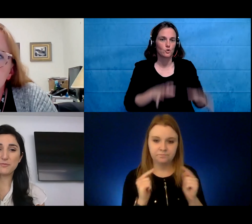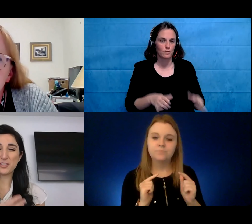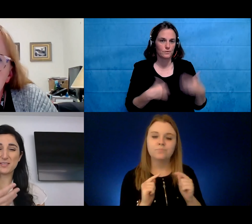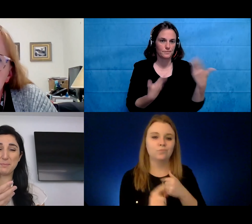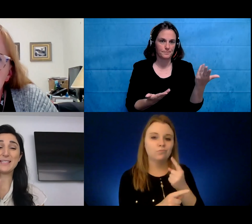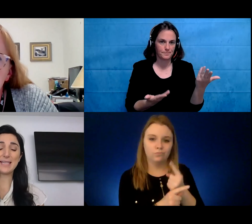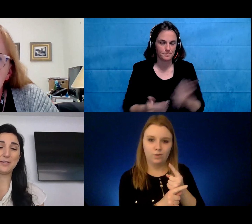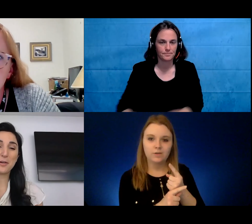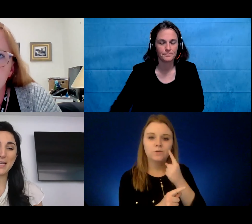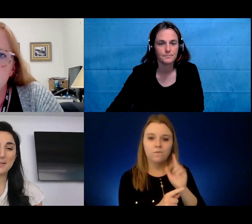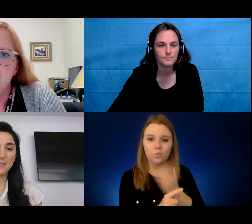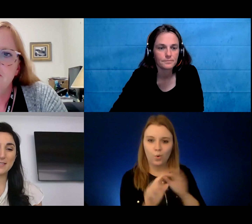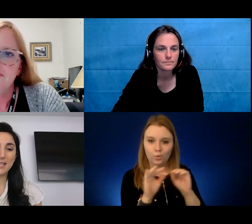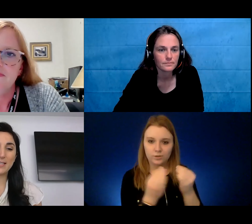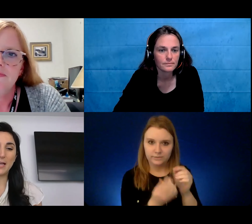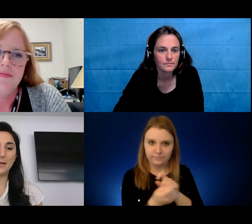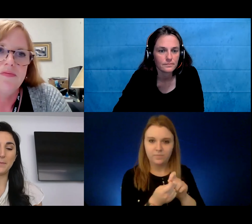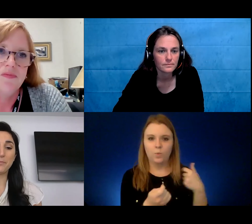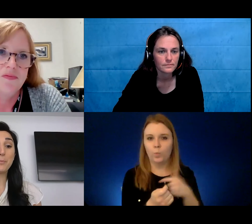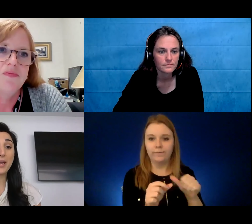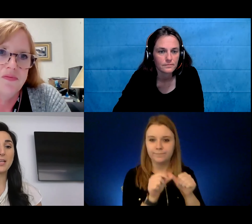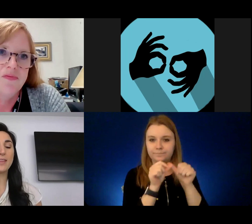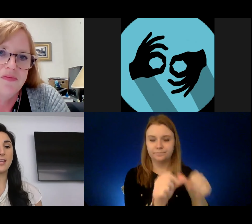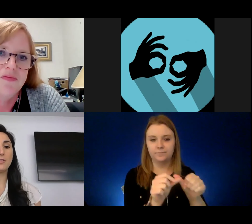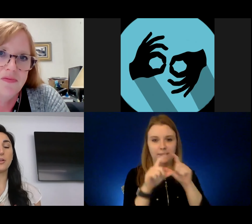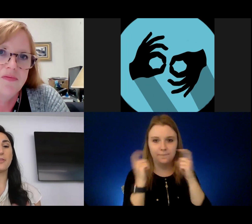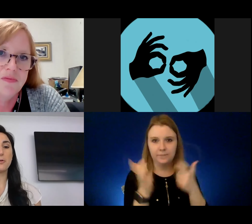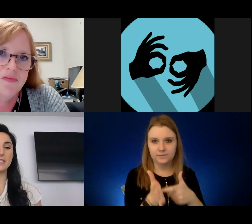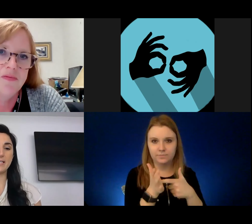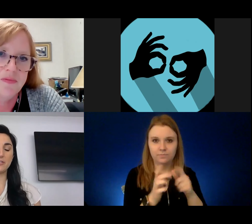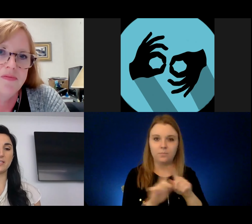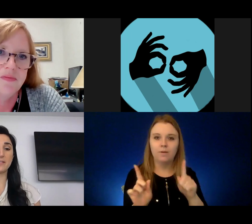we've just maintained our mask mandate, but I think for other organizations,